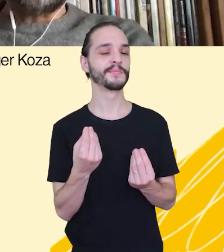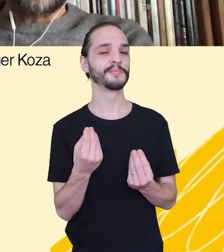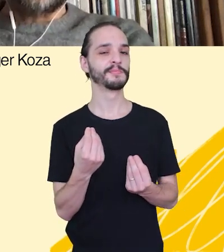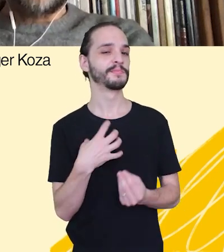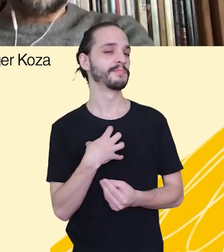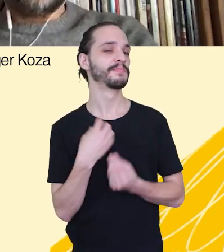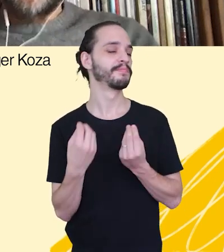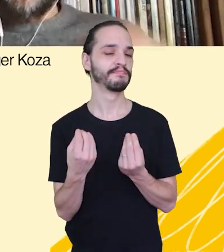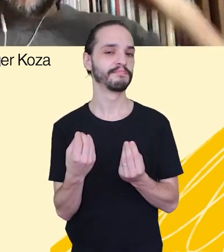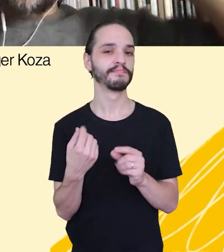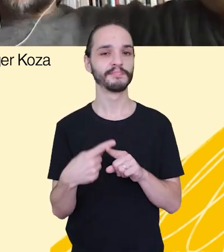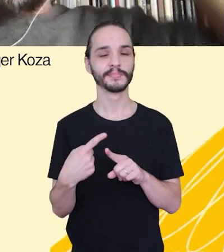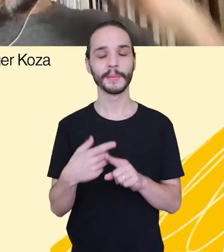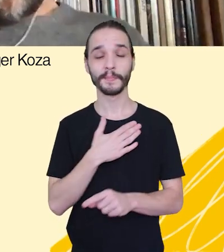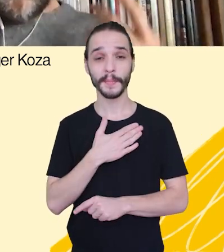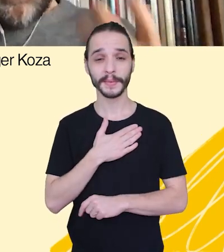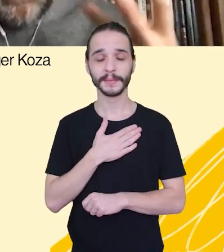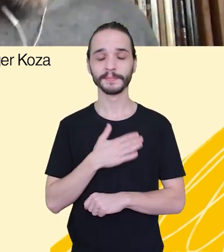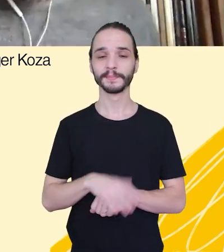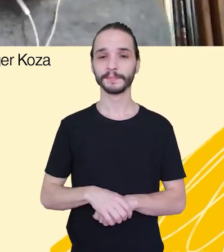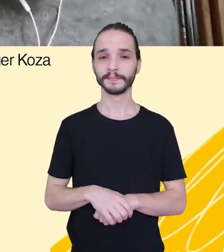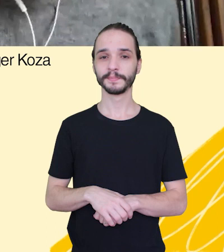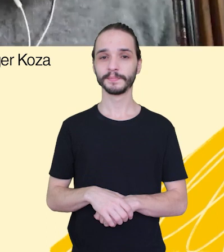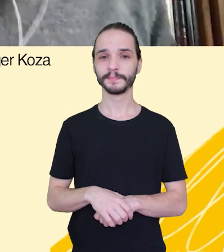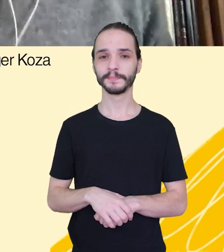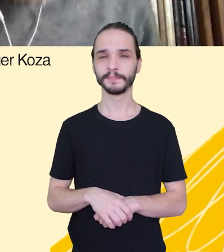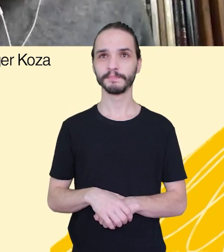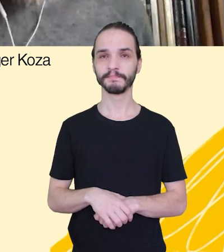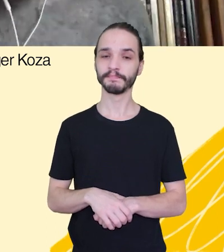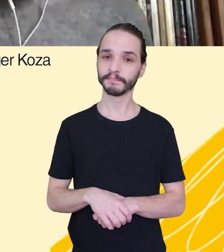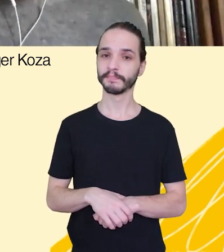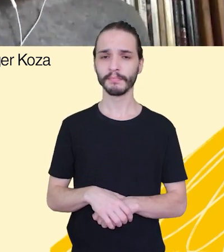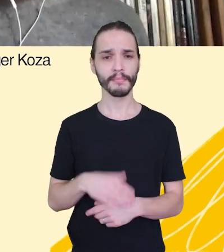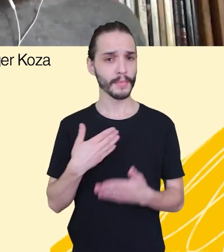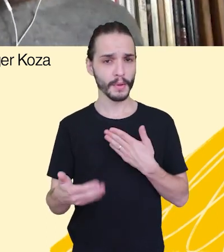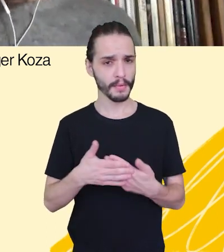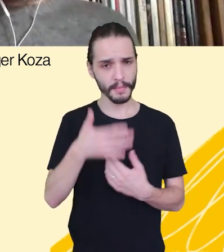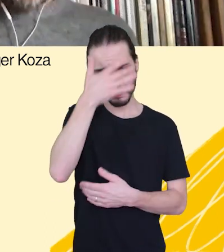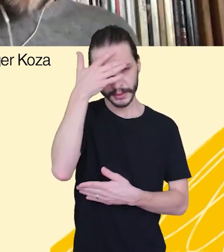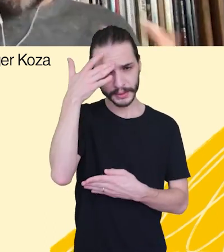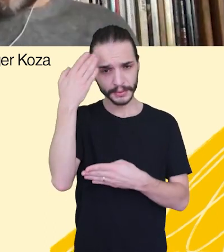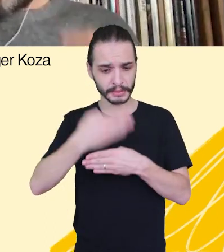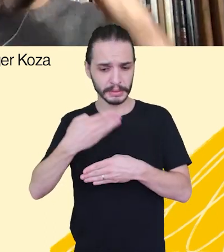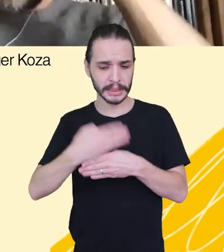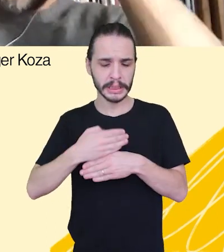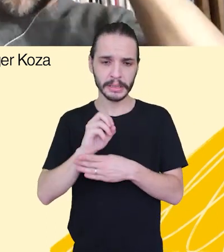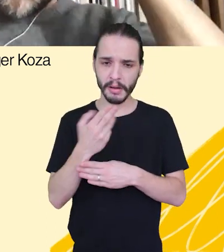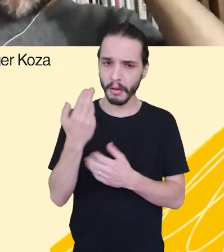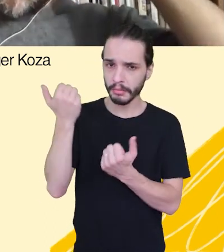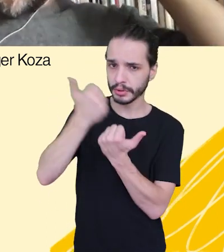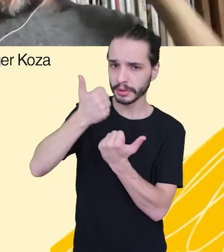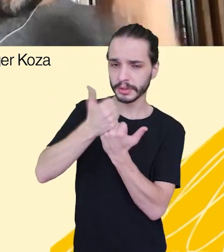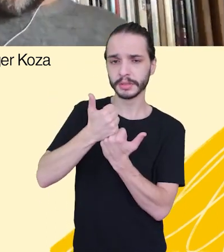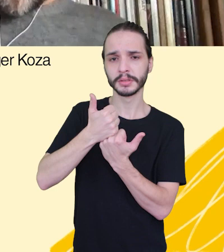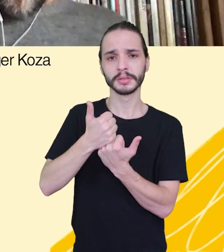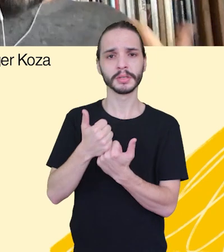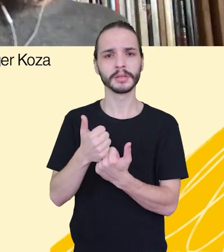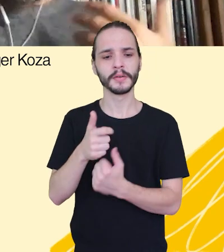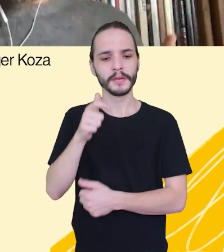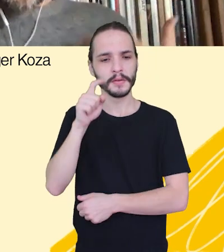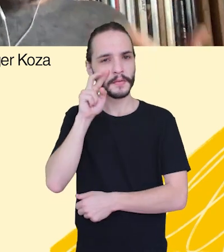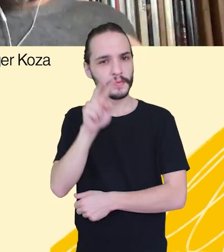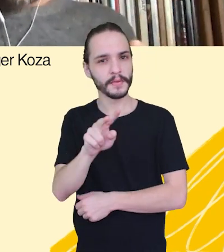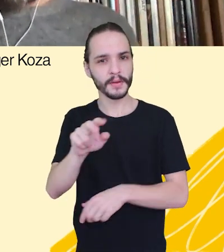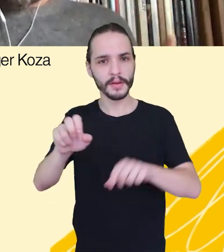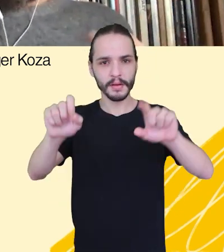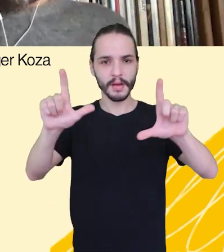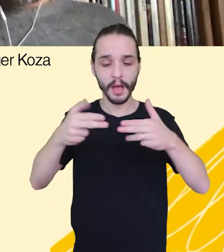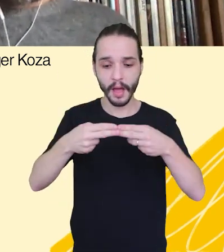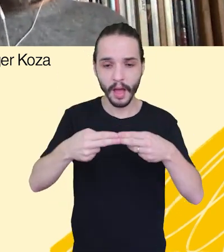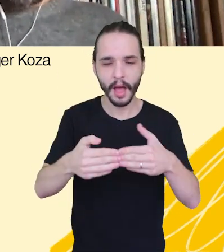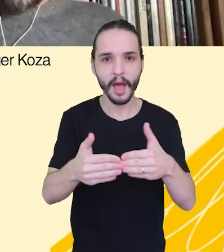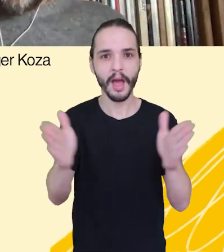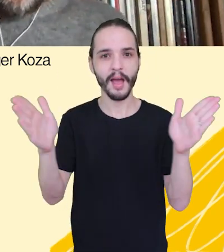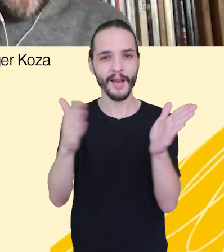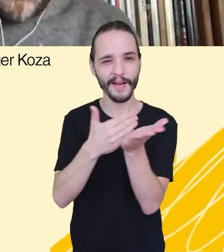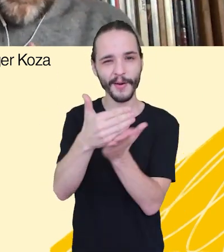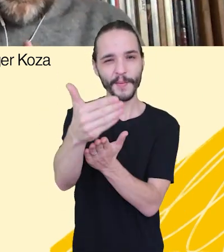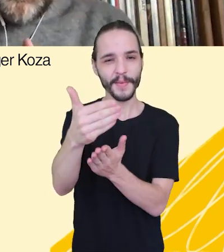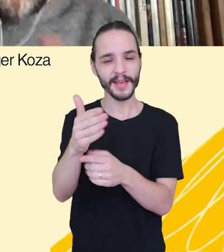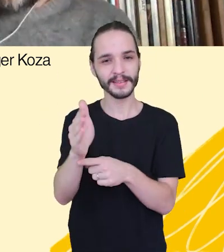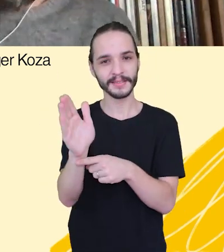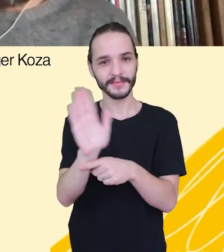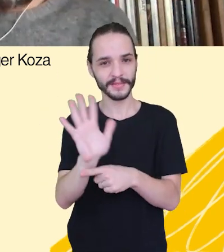any substantial filmmaker or director, the opening sequence in a film is decisive.